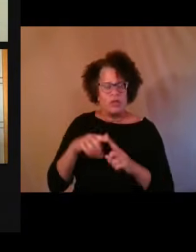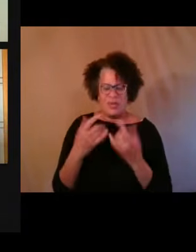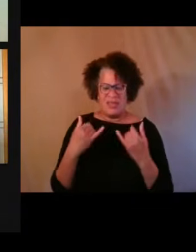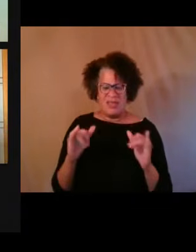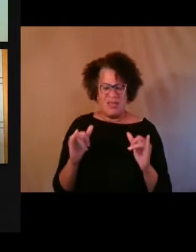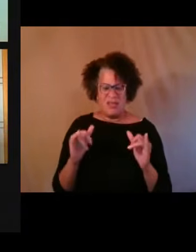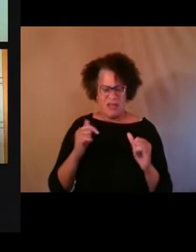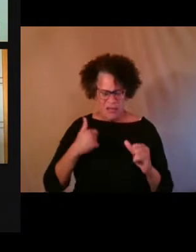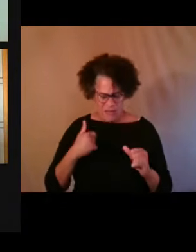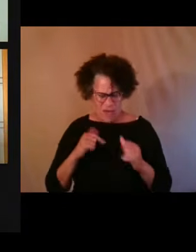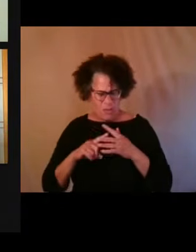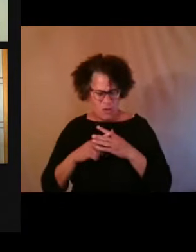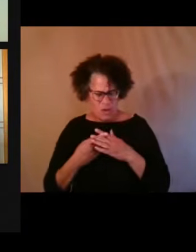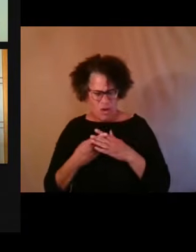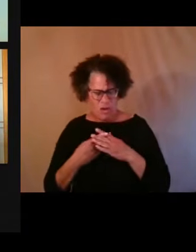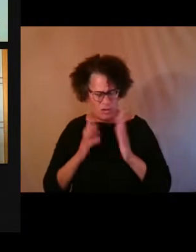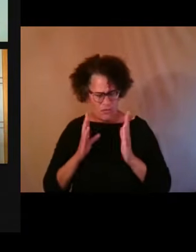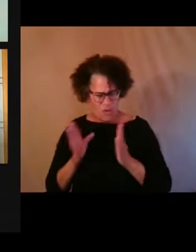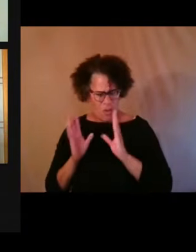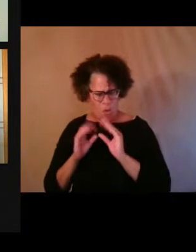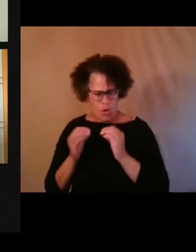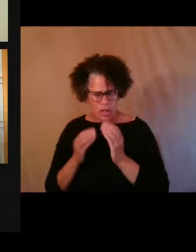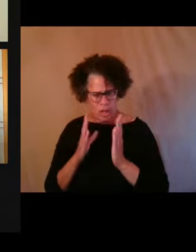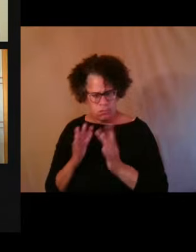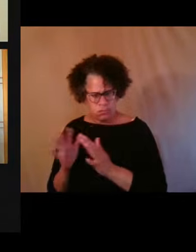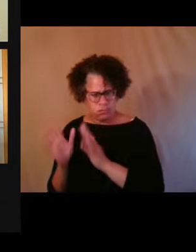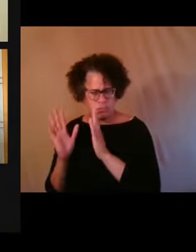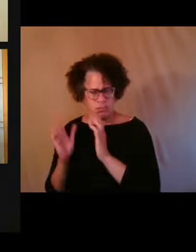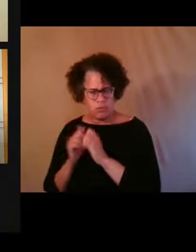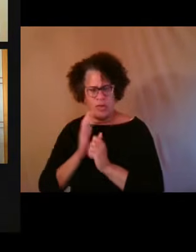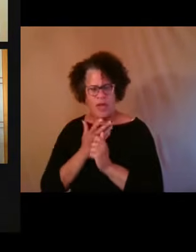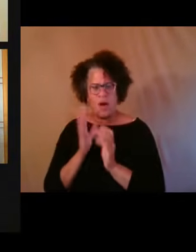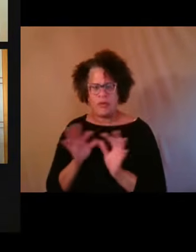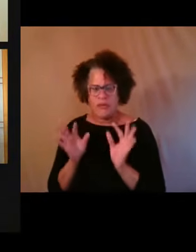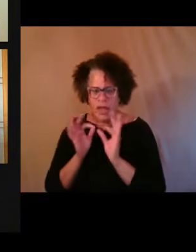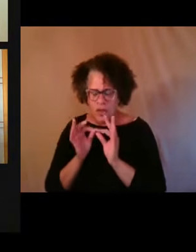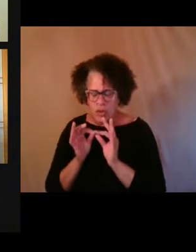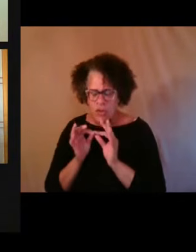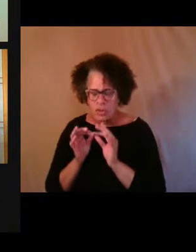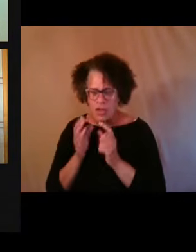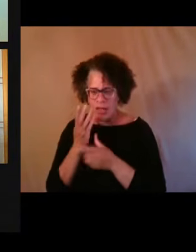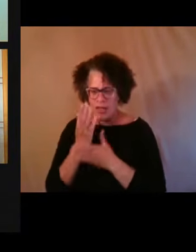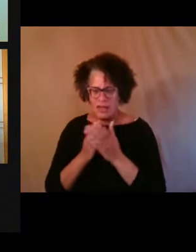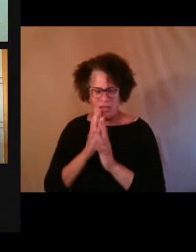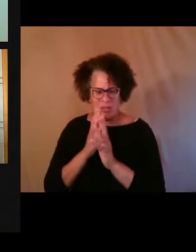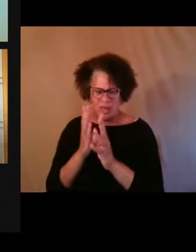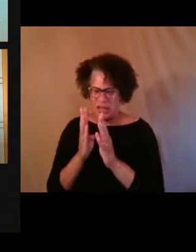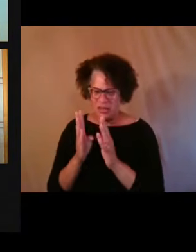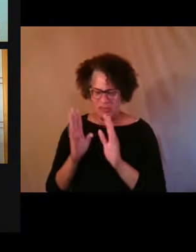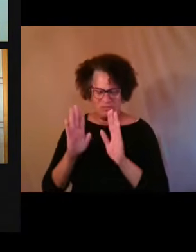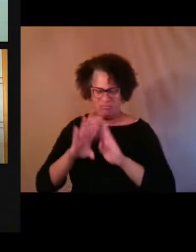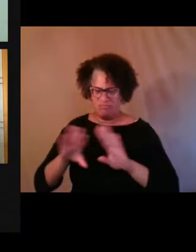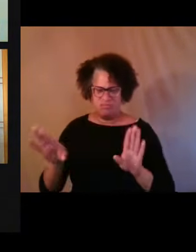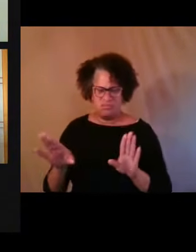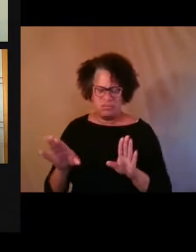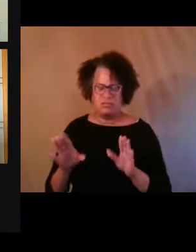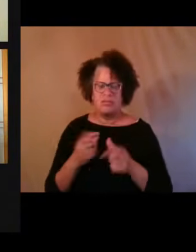from the point of organizing based on our values, lot of linear sense of the problems of cause and effect